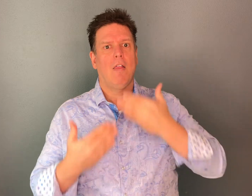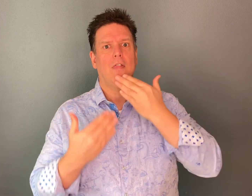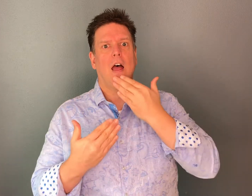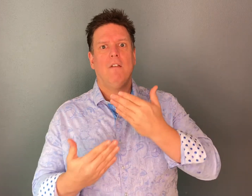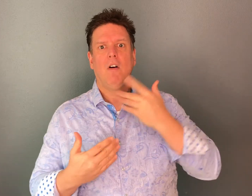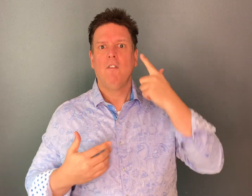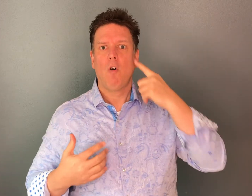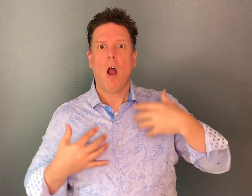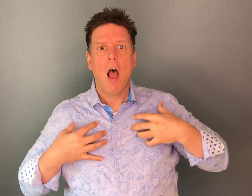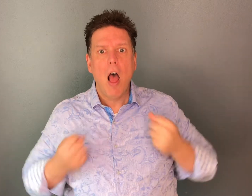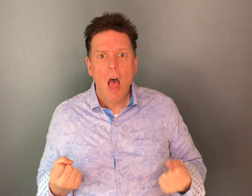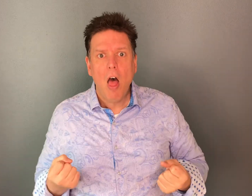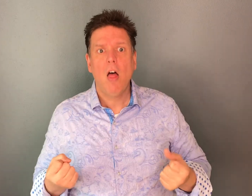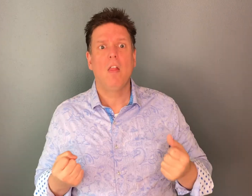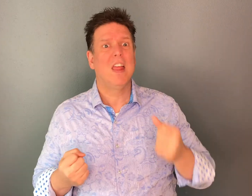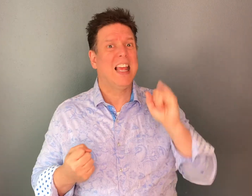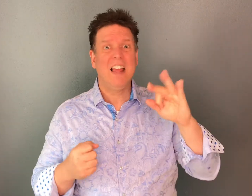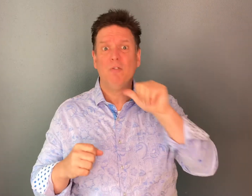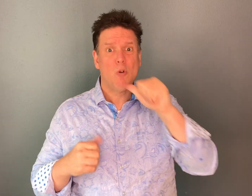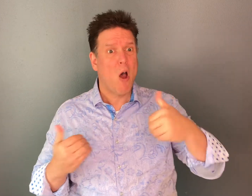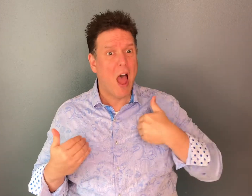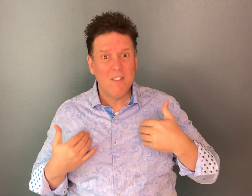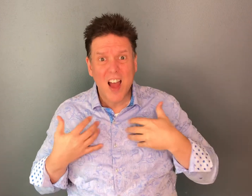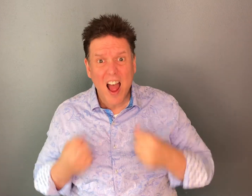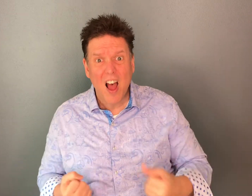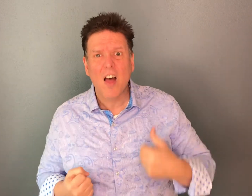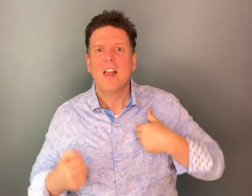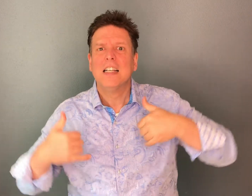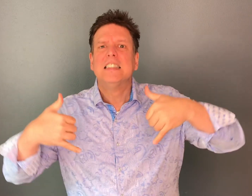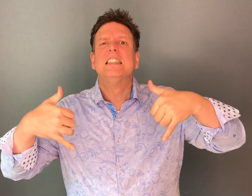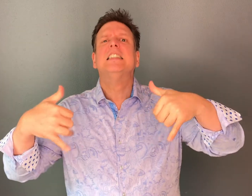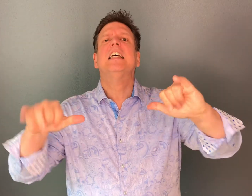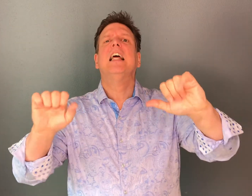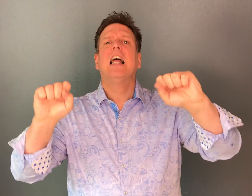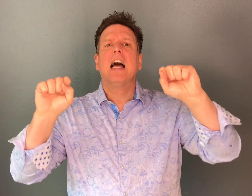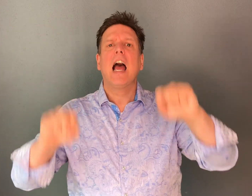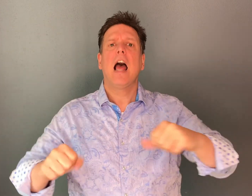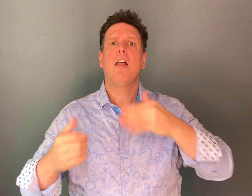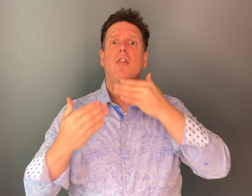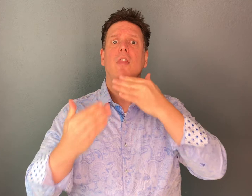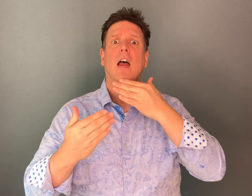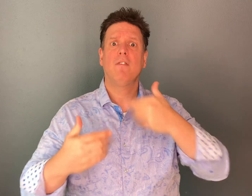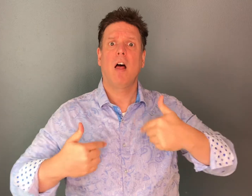I could be thankful for my health and even if my health was failing I could be